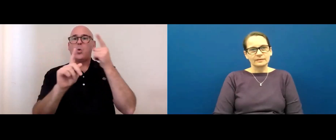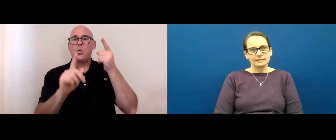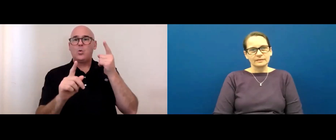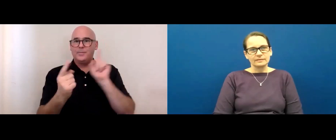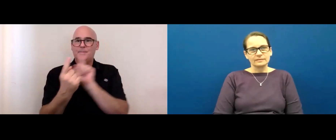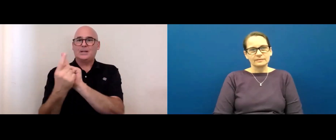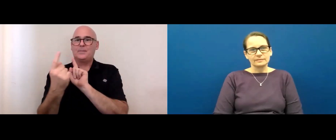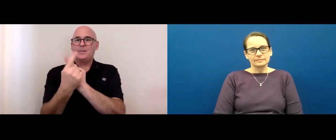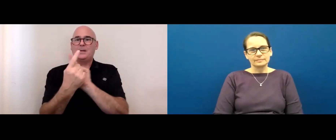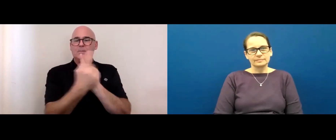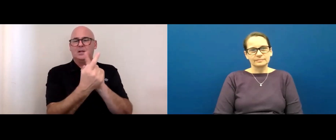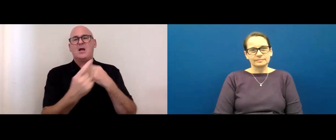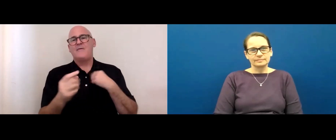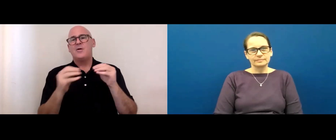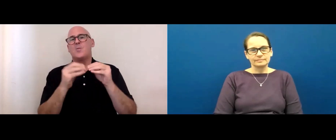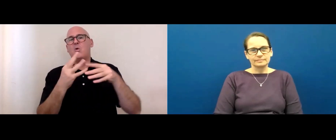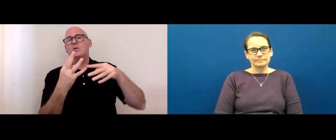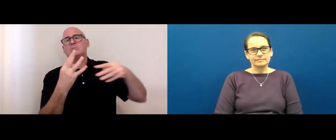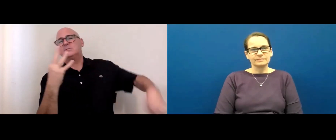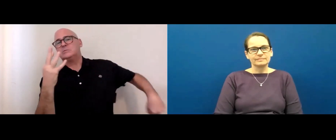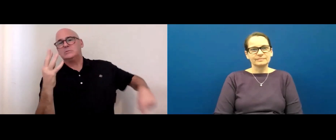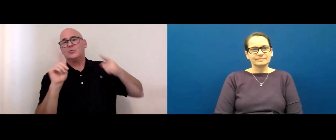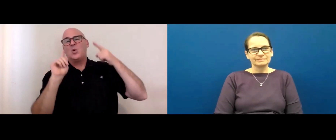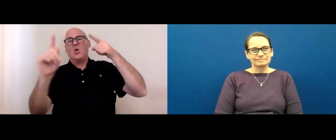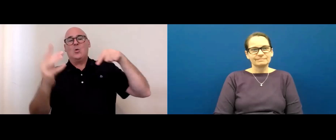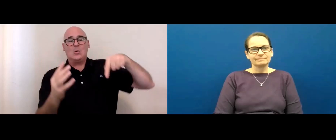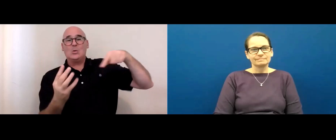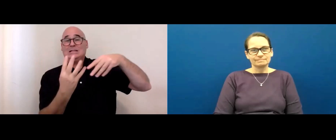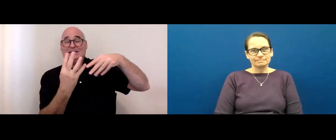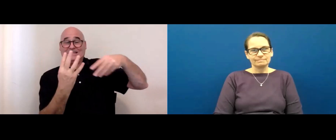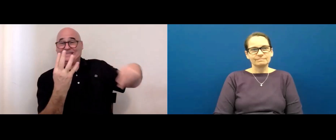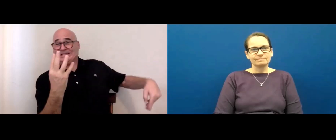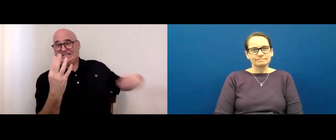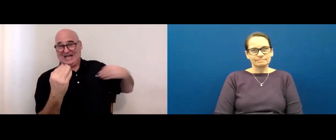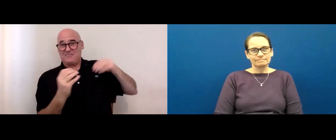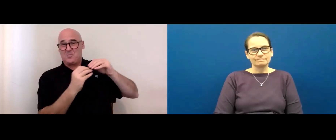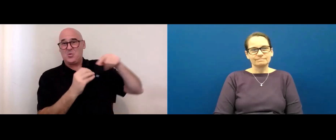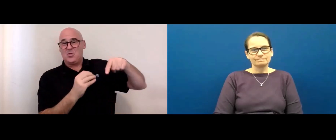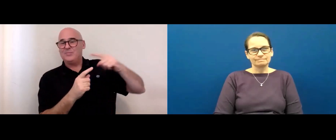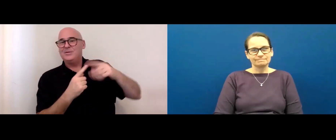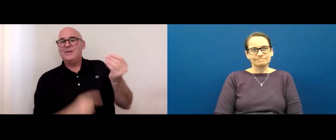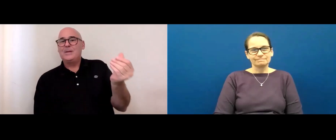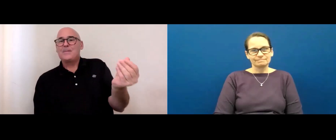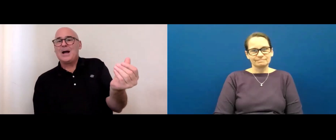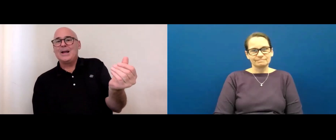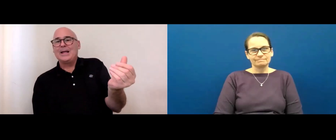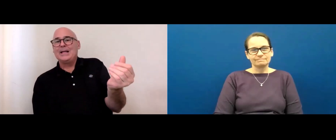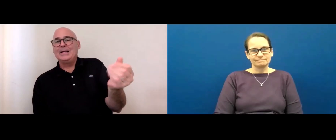that really helped us to meet a lot of our goals the list is still long there's a lot of goals